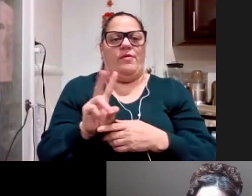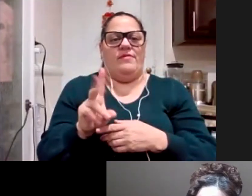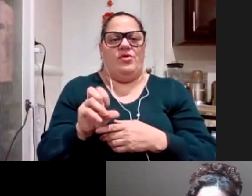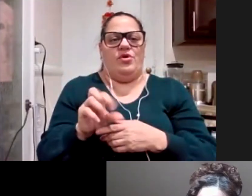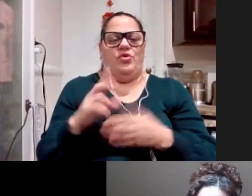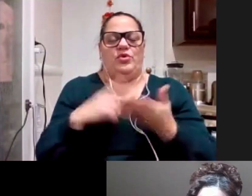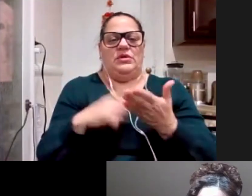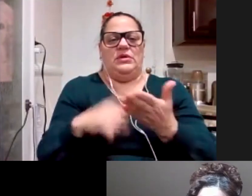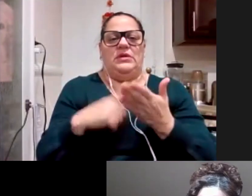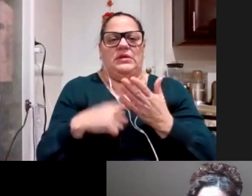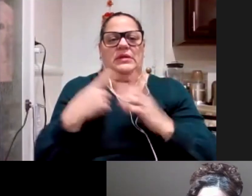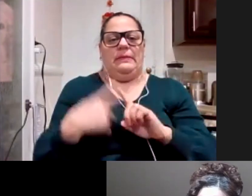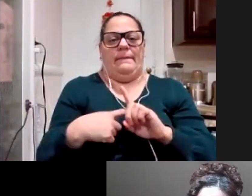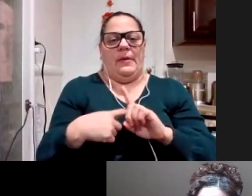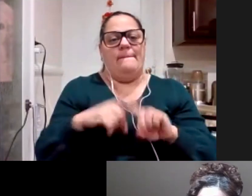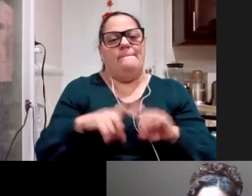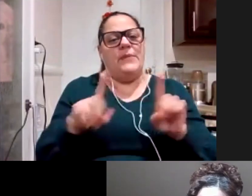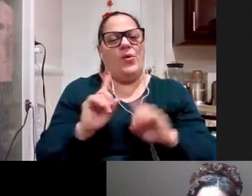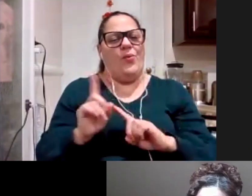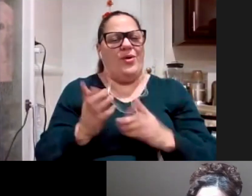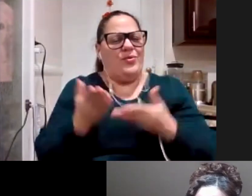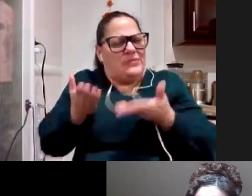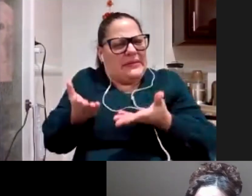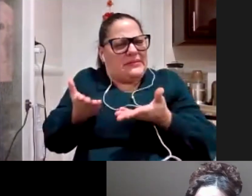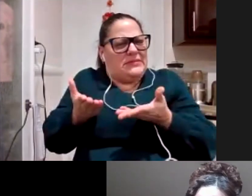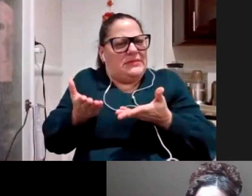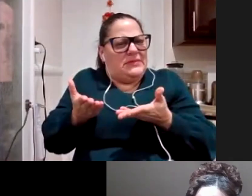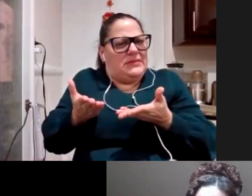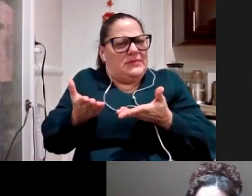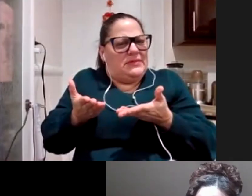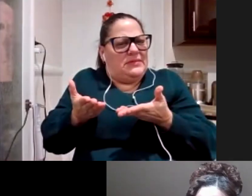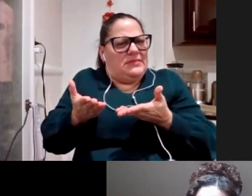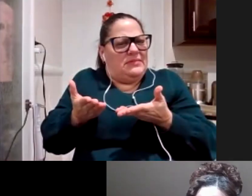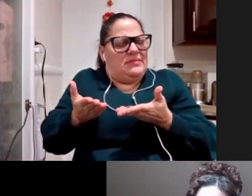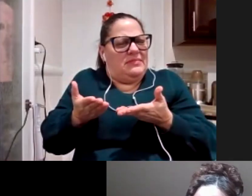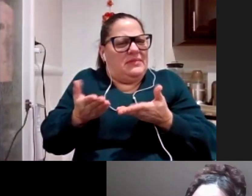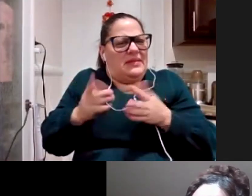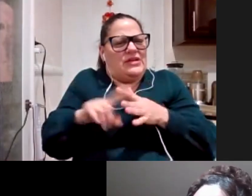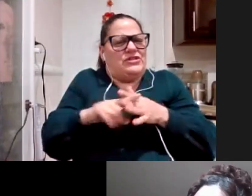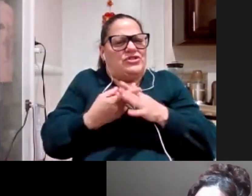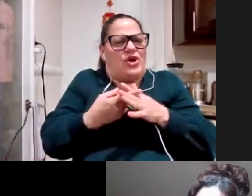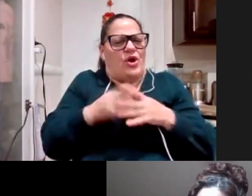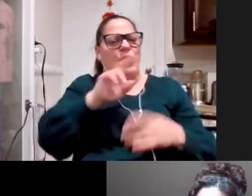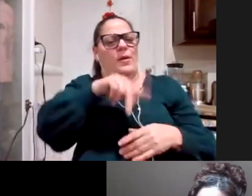next month. But where are those things? And um I think it starts on a very personal level that we